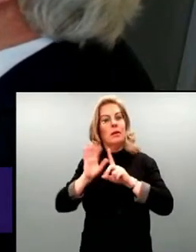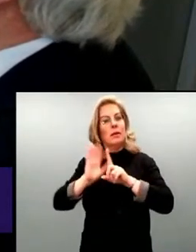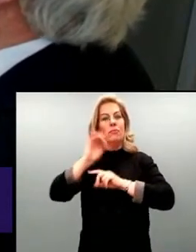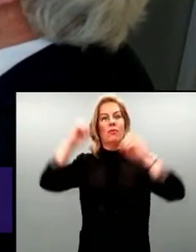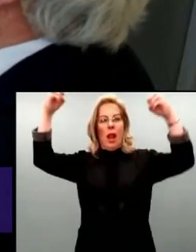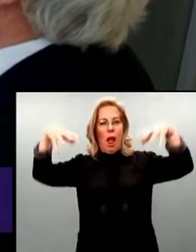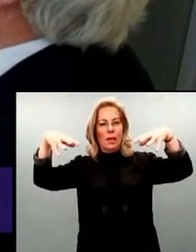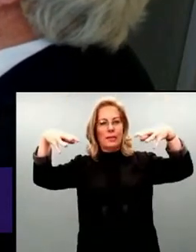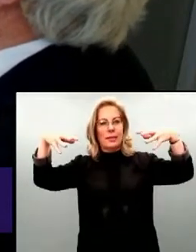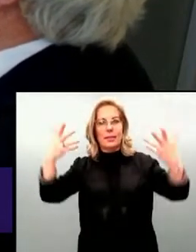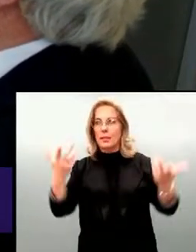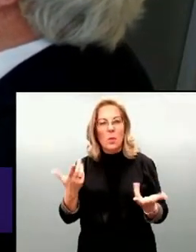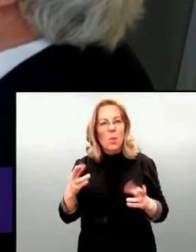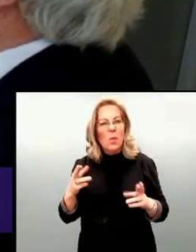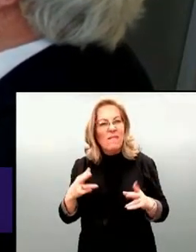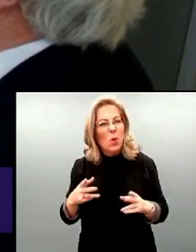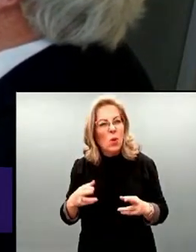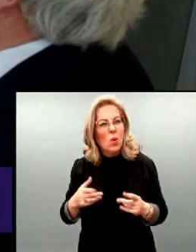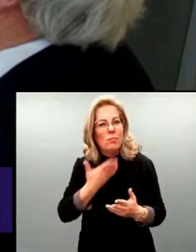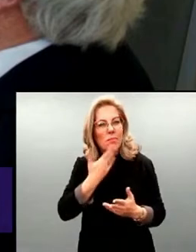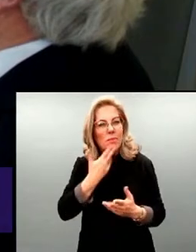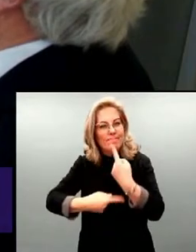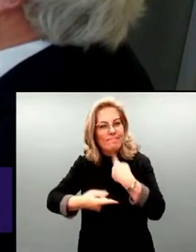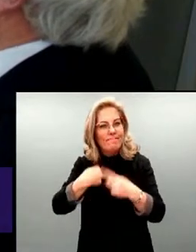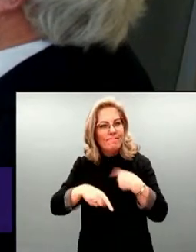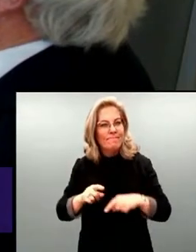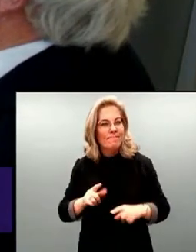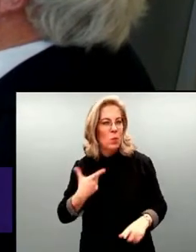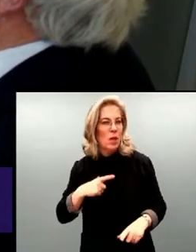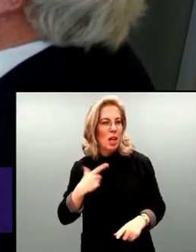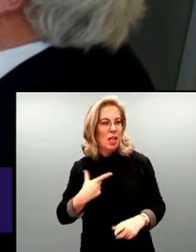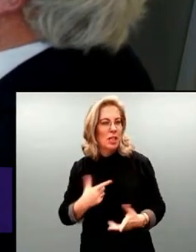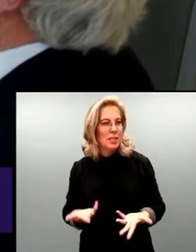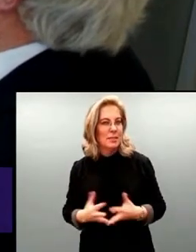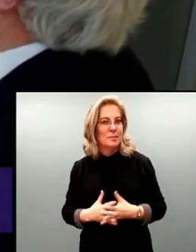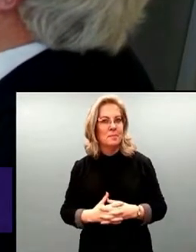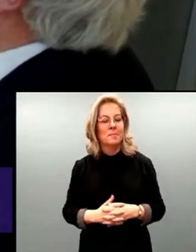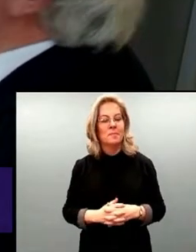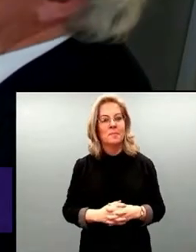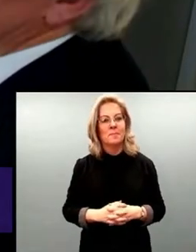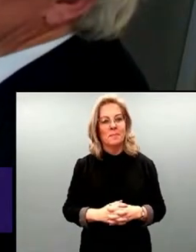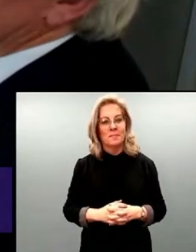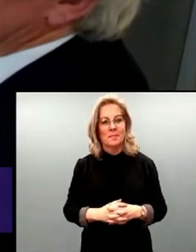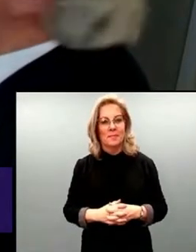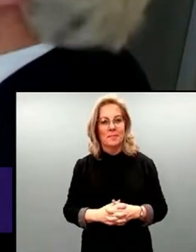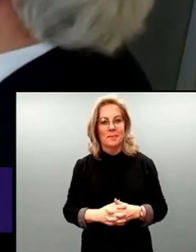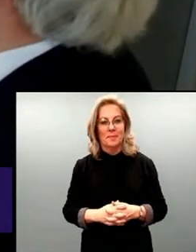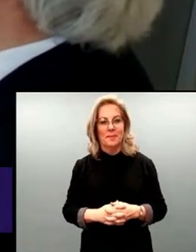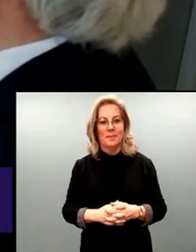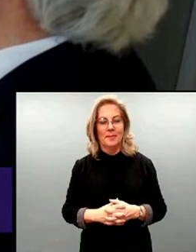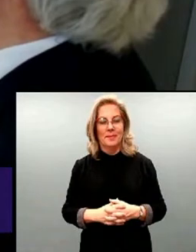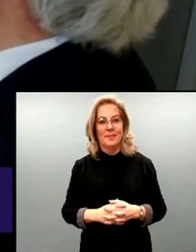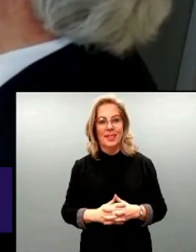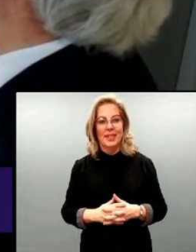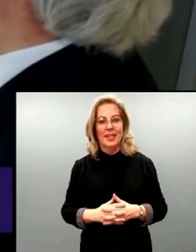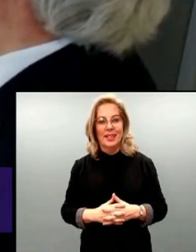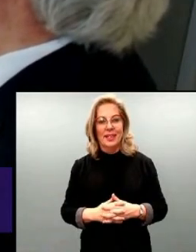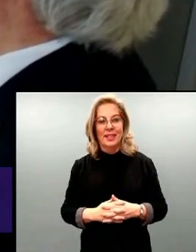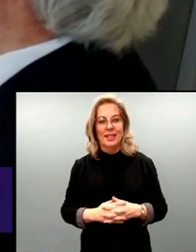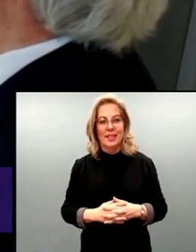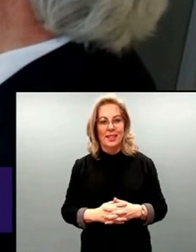Well, there are many